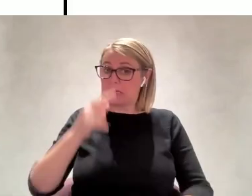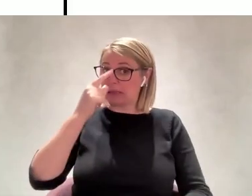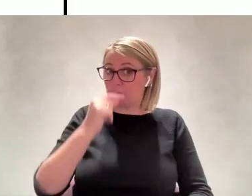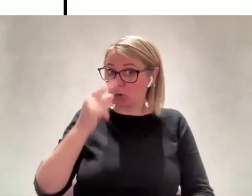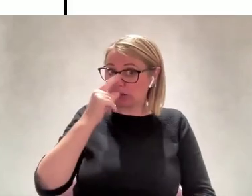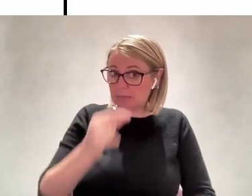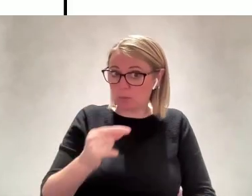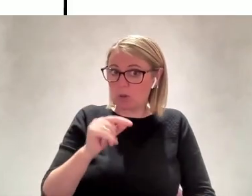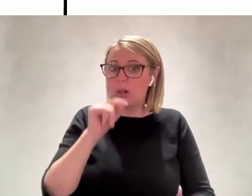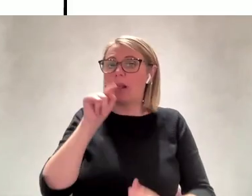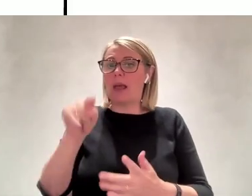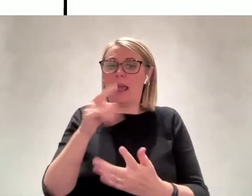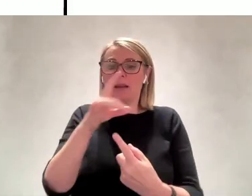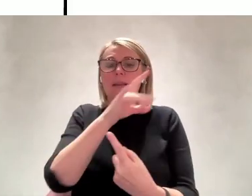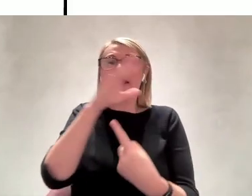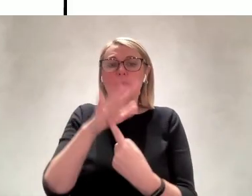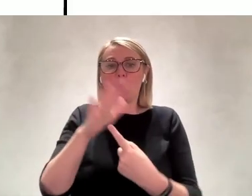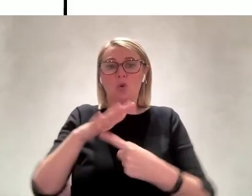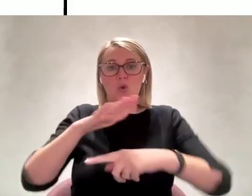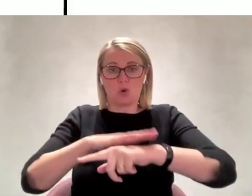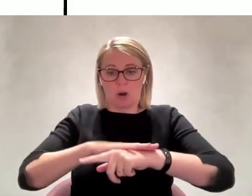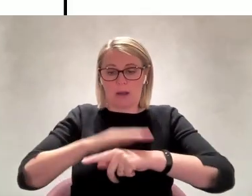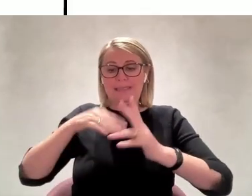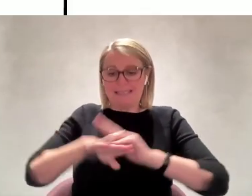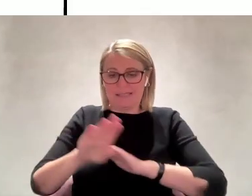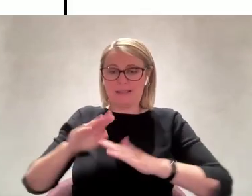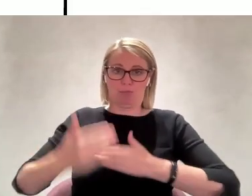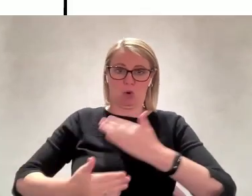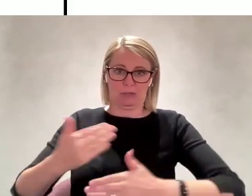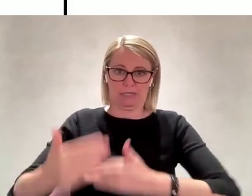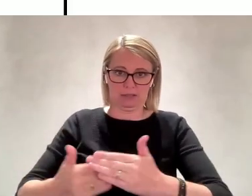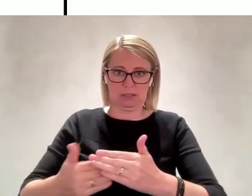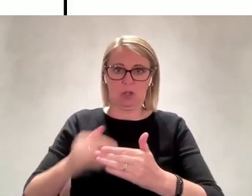is possible at critical junctures in a process to